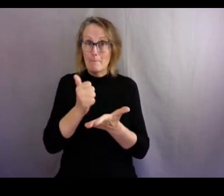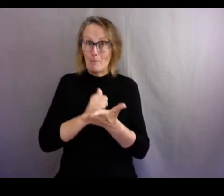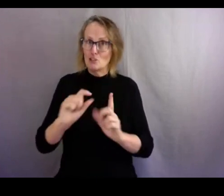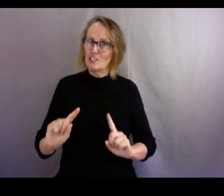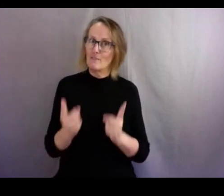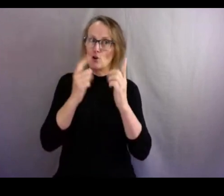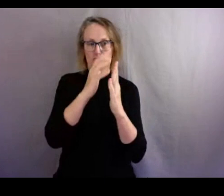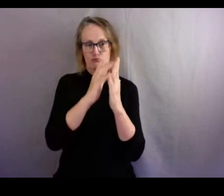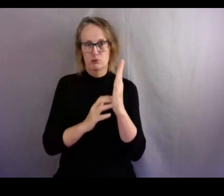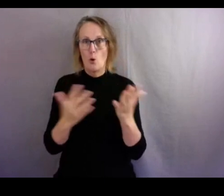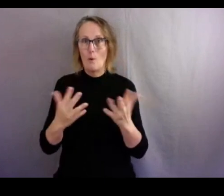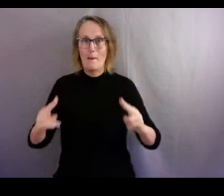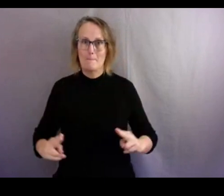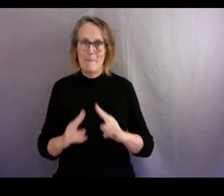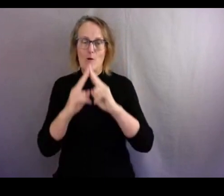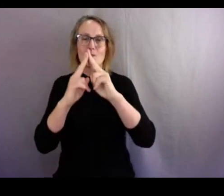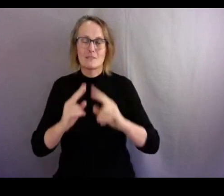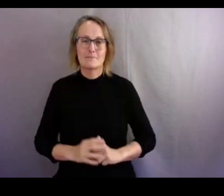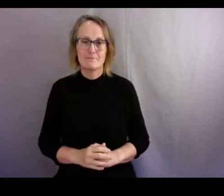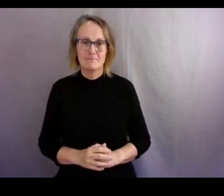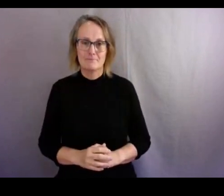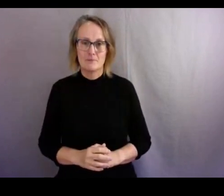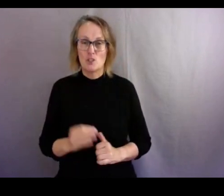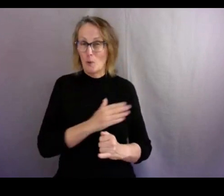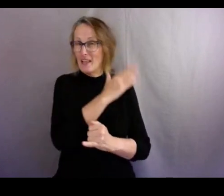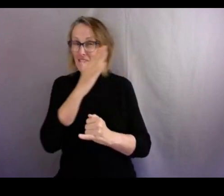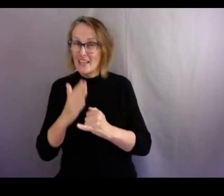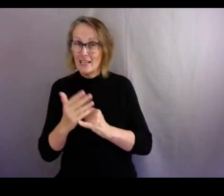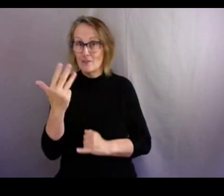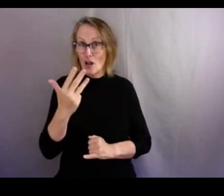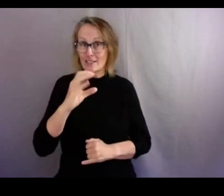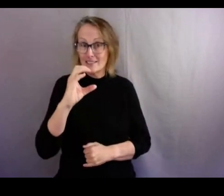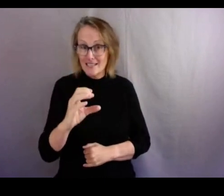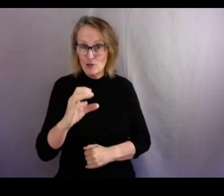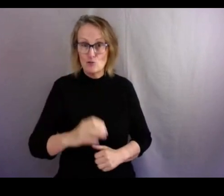It's a fairly common approach at the end of the 19th century where art and literature were very close,